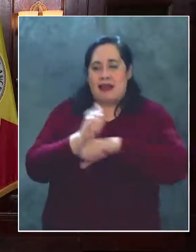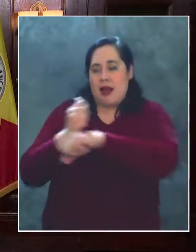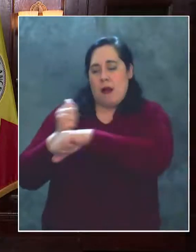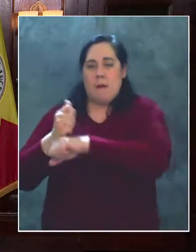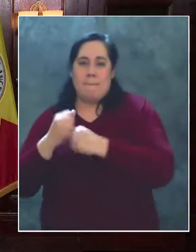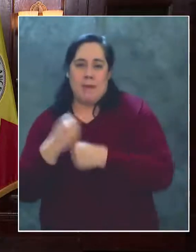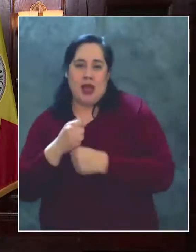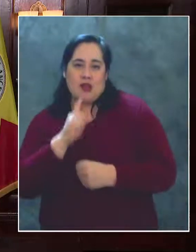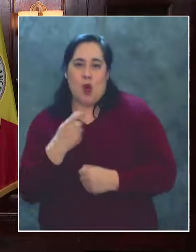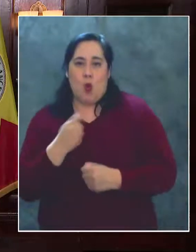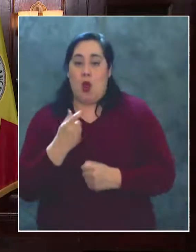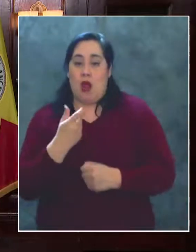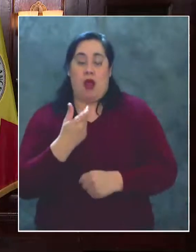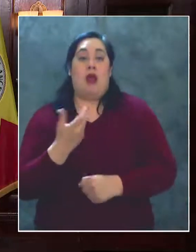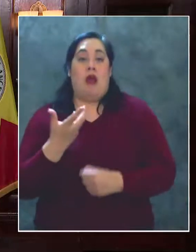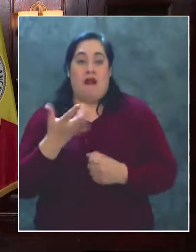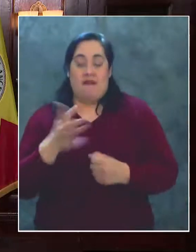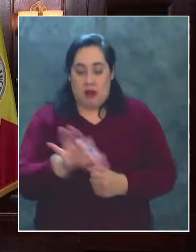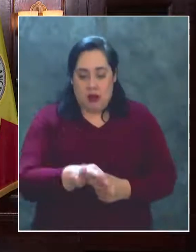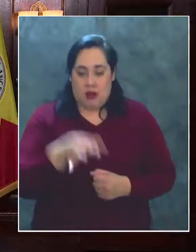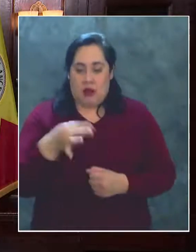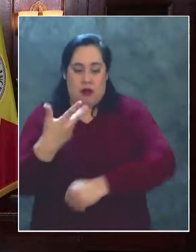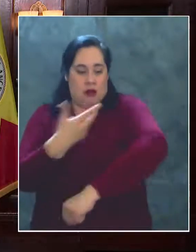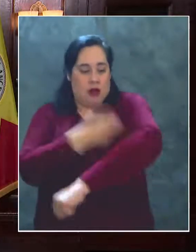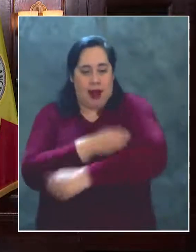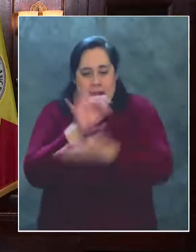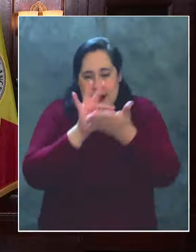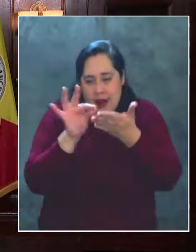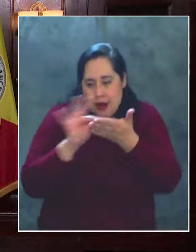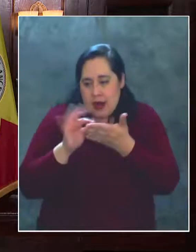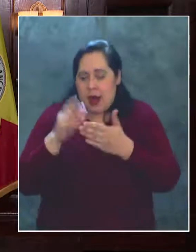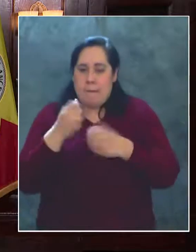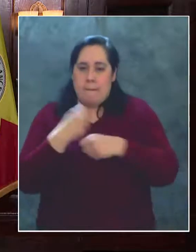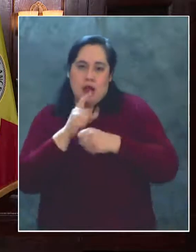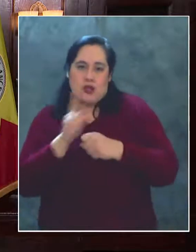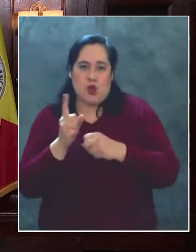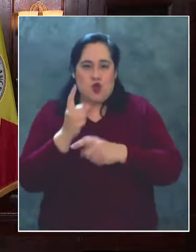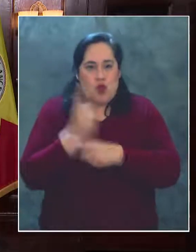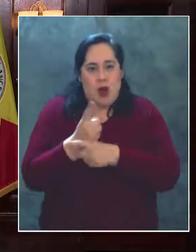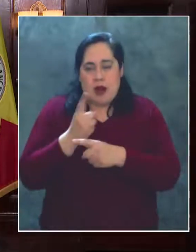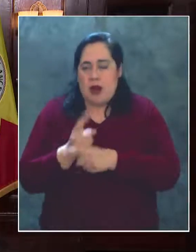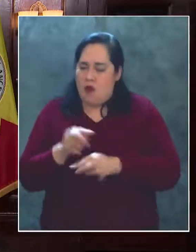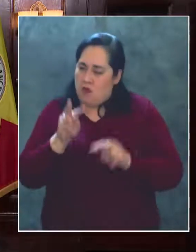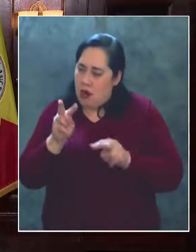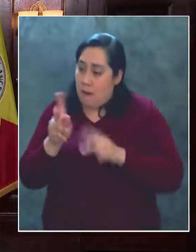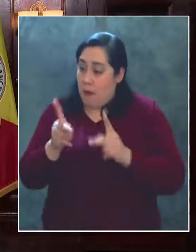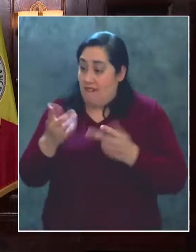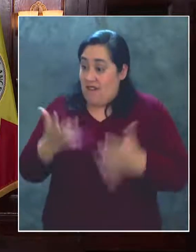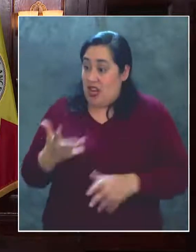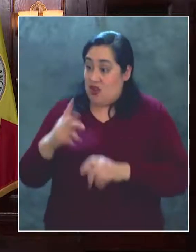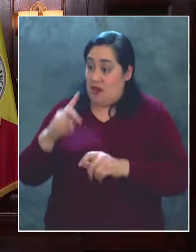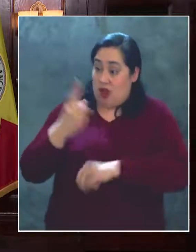PEOPLE MAKING SURE THAT WE DRAW THE VACCINE AND PEOPLE WHO ARE MONITORING FOLKS AFTER THEY GET THE VACCINE TO MAKE SURE THAT